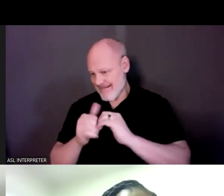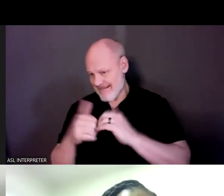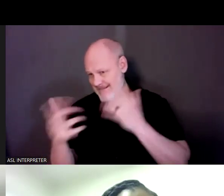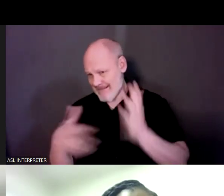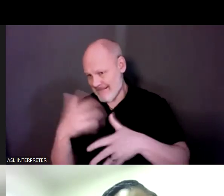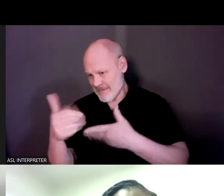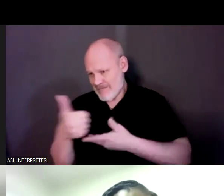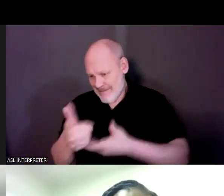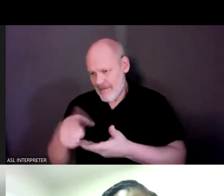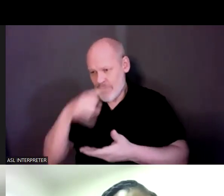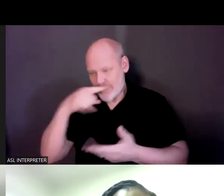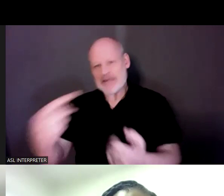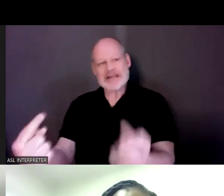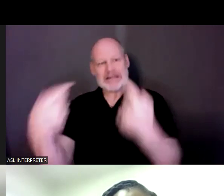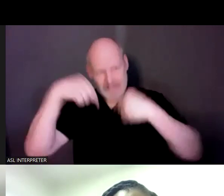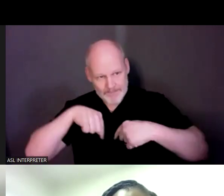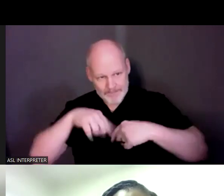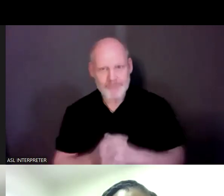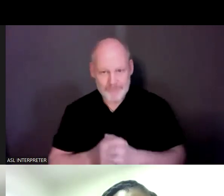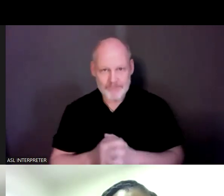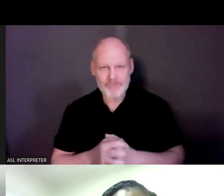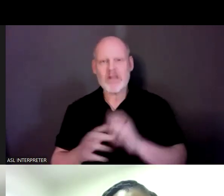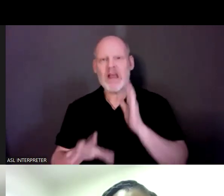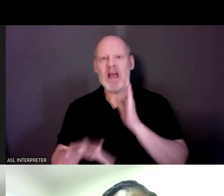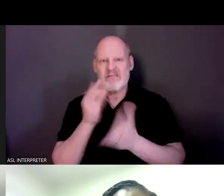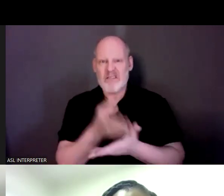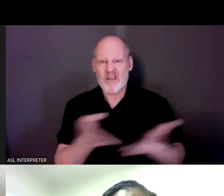kids be here and find the resources that they need because there's so much going on